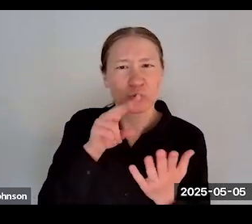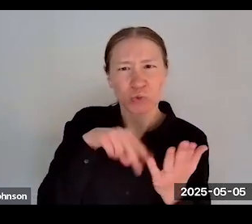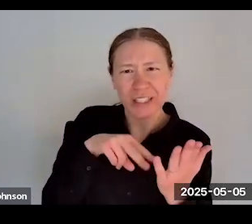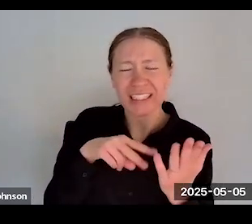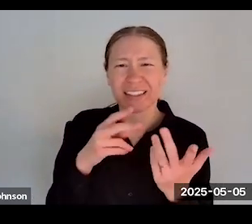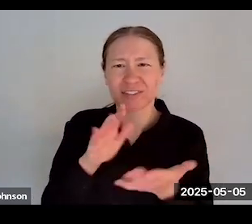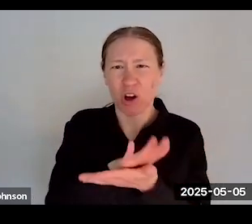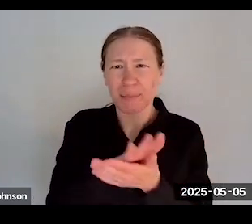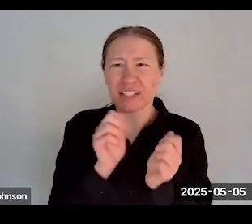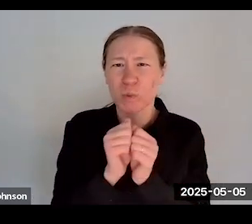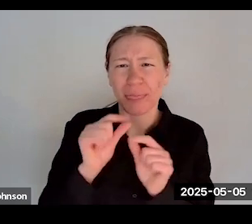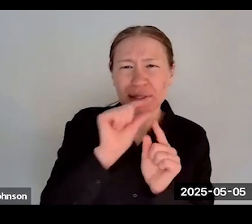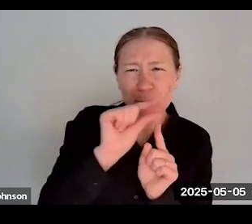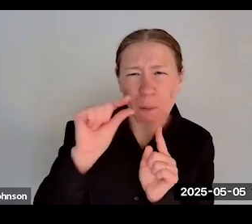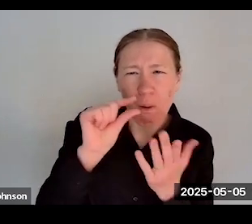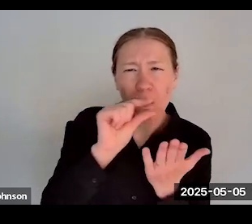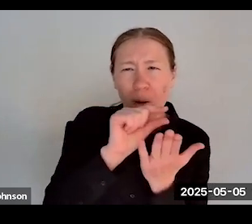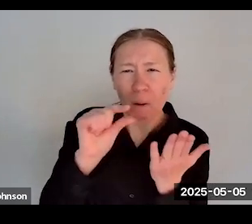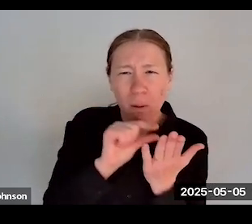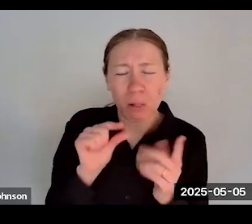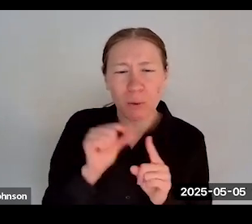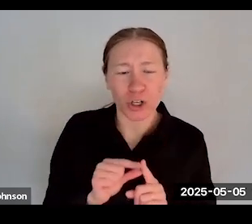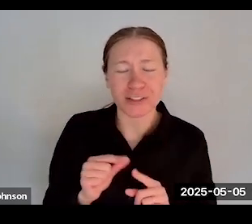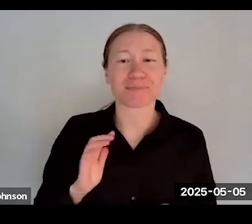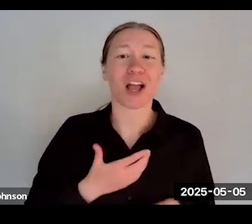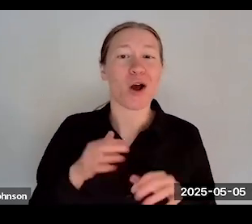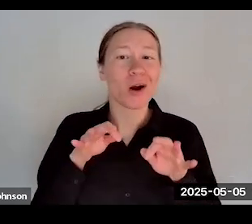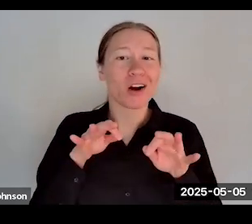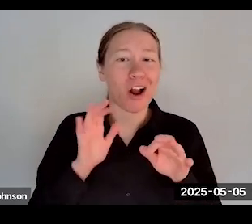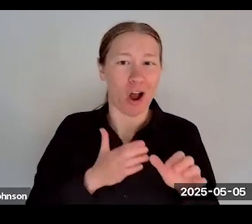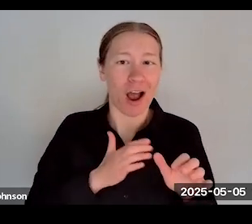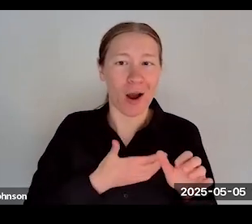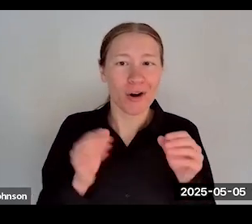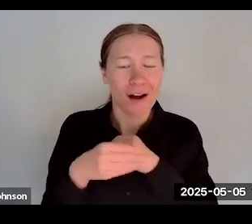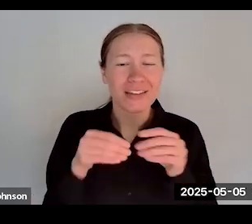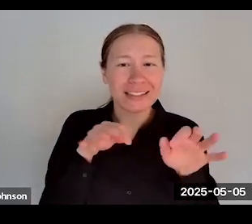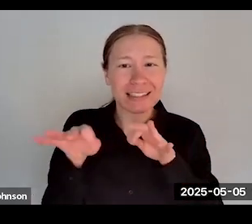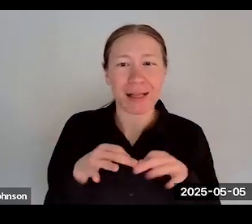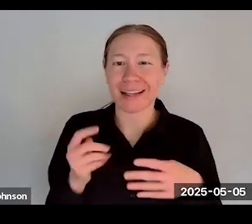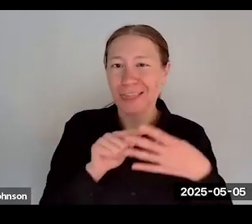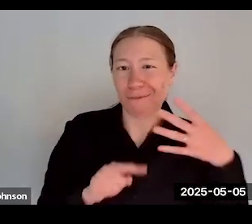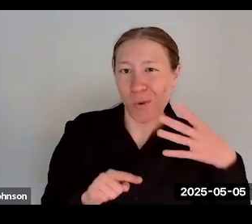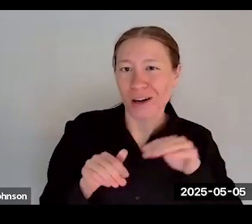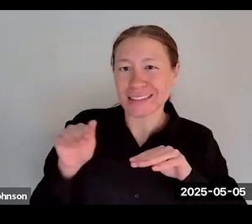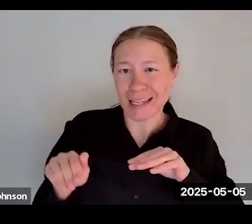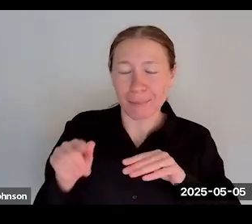Our office likes to describe the interactive process as four steps to accommodation, where step number one,